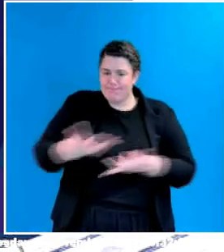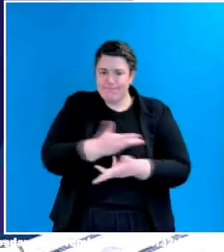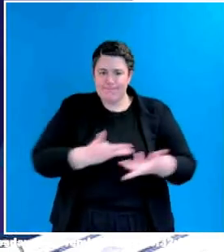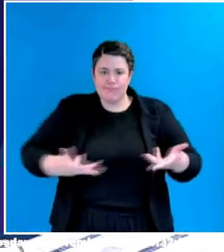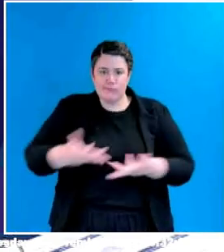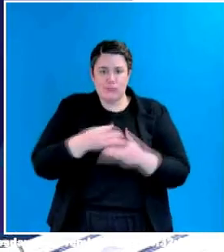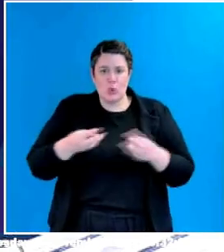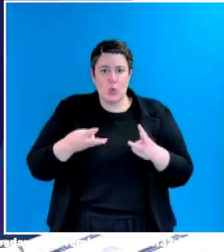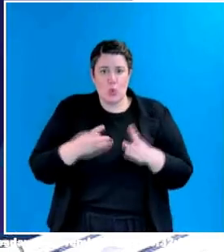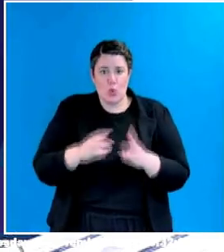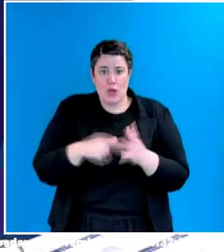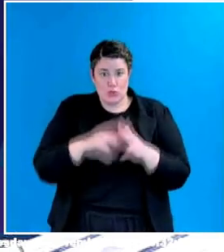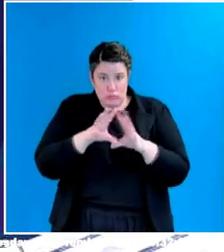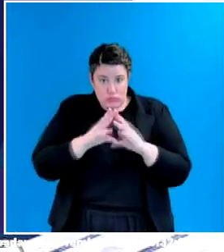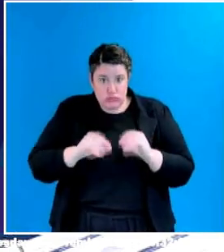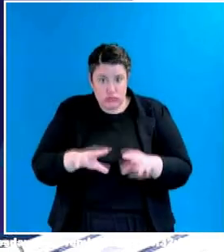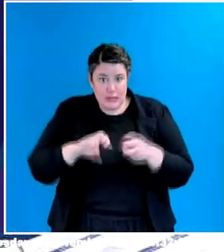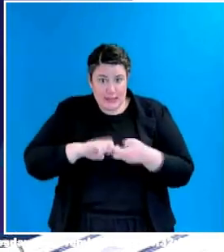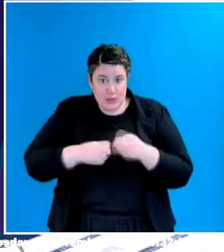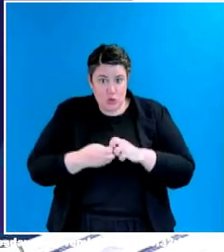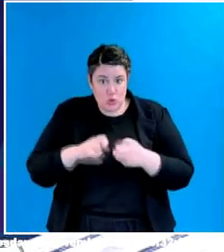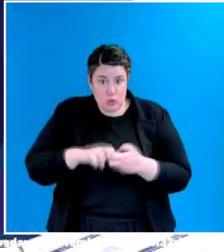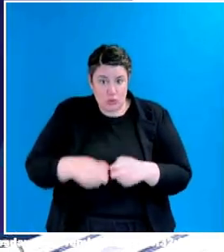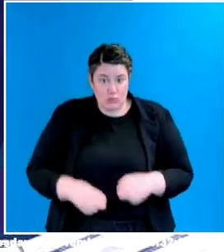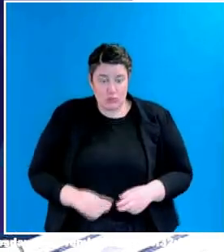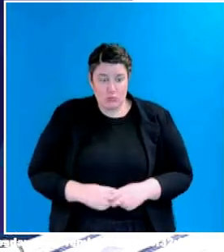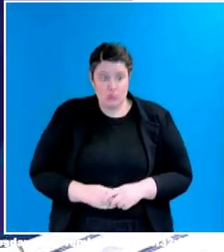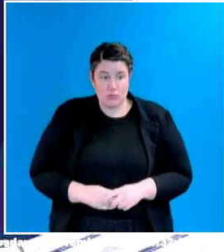I notice a lot of the opportunities to intervene in those areas are complaints